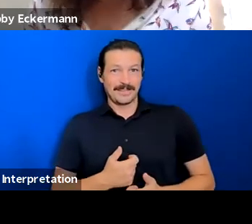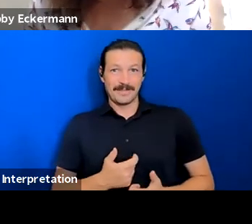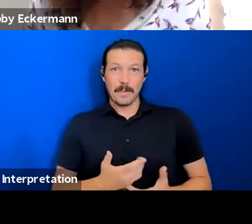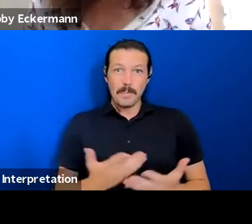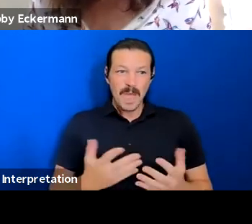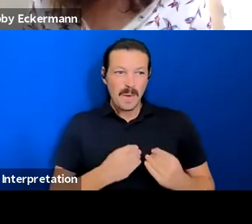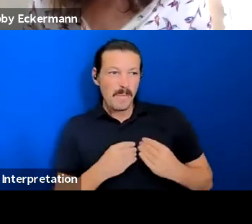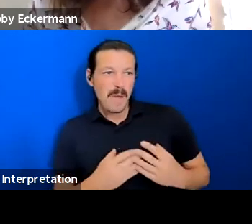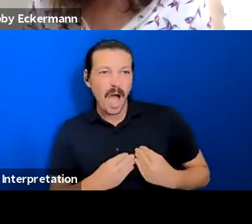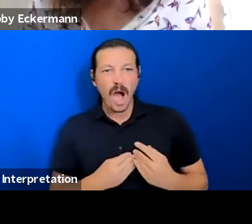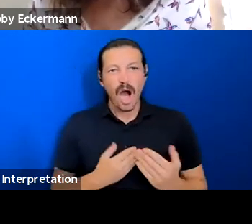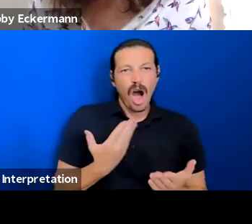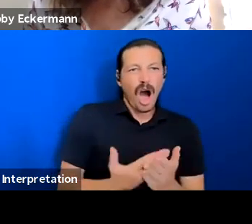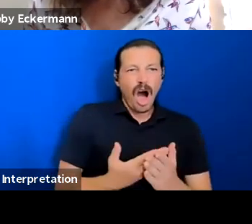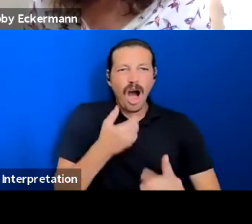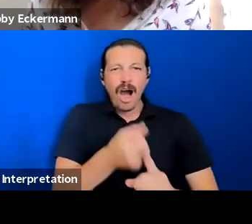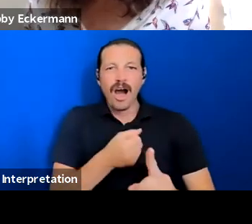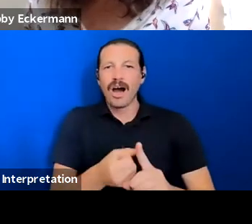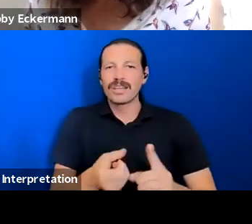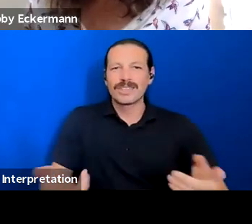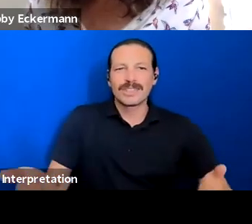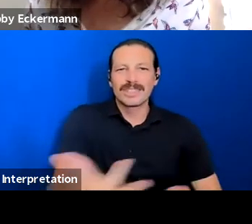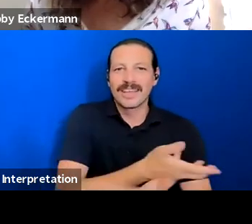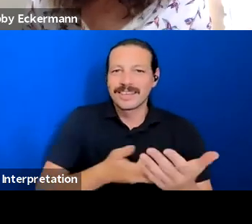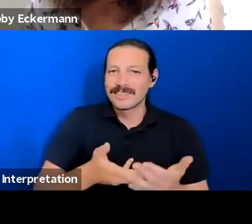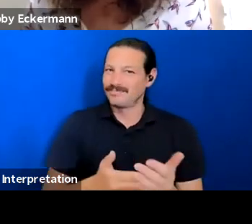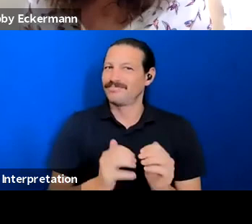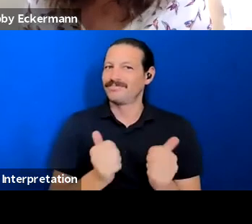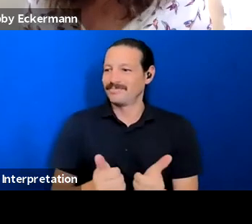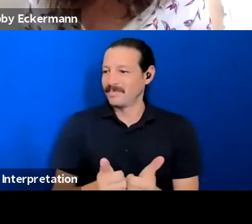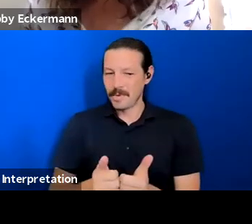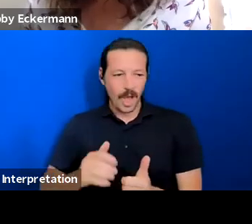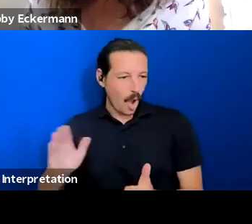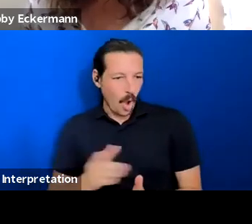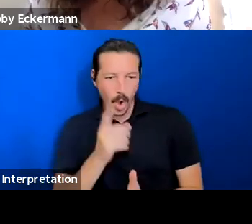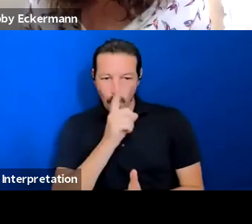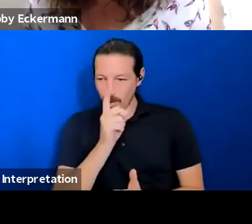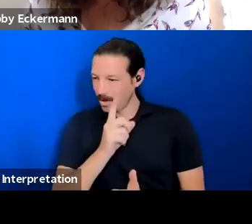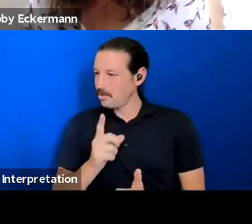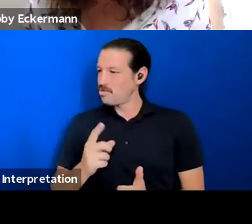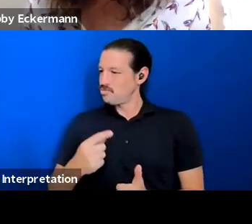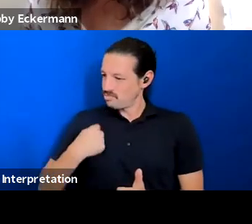that everyone had brought that total commitment and their heart in and,